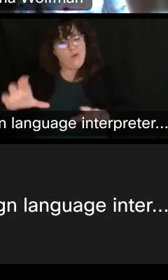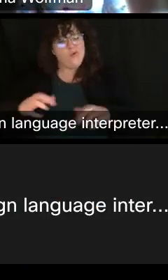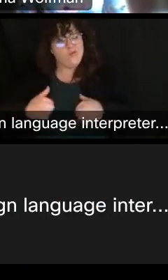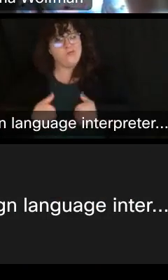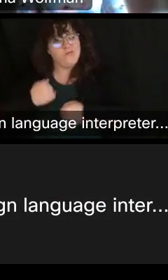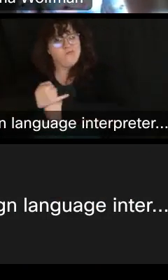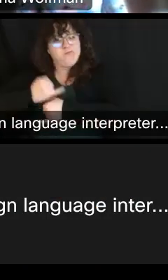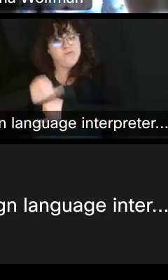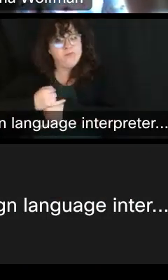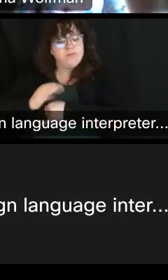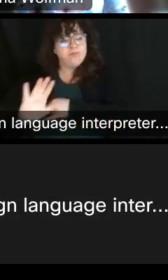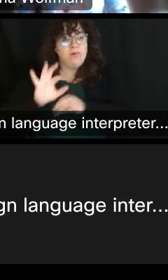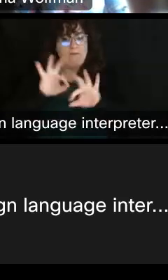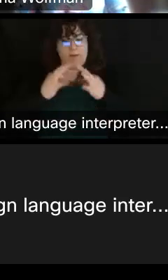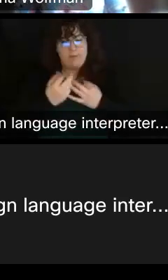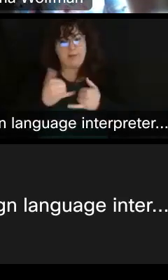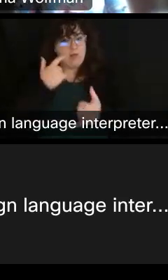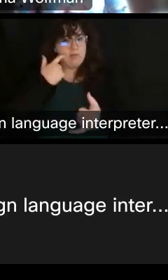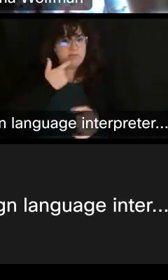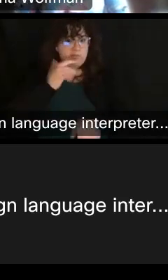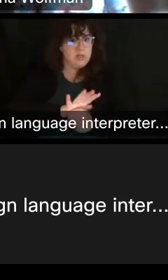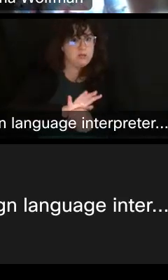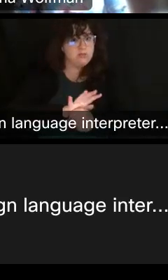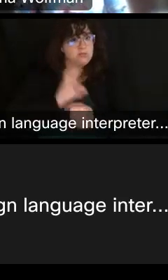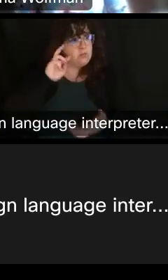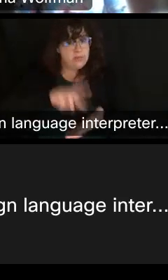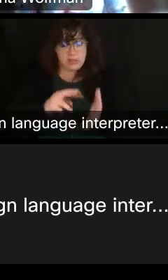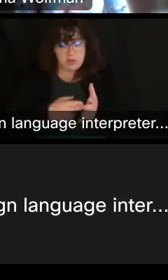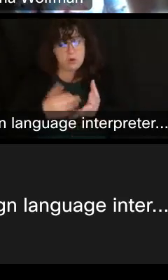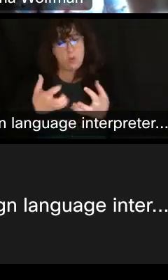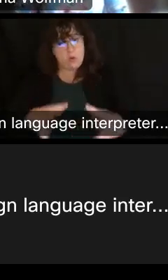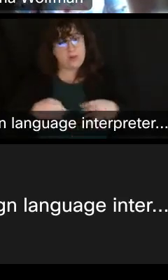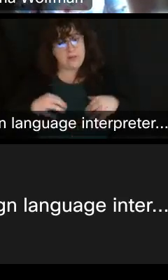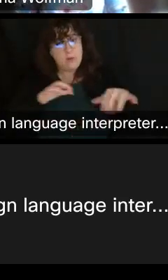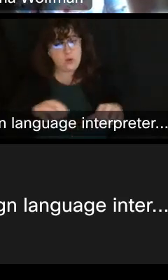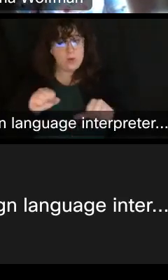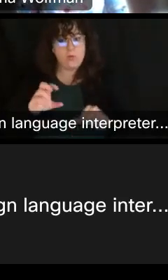still committed and the intent is for them to accept that adoption or TPLPC they can,